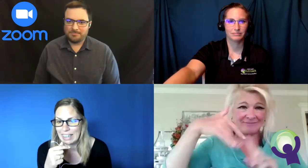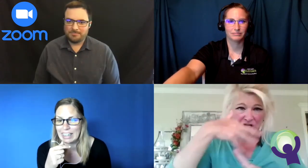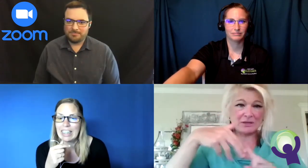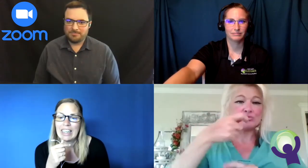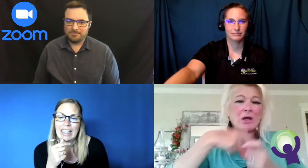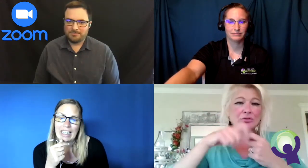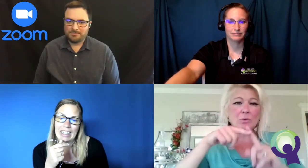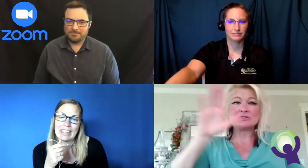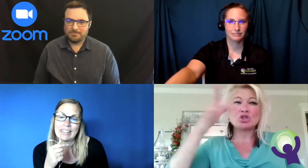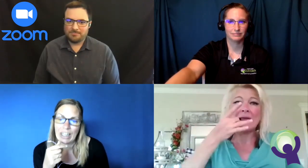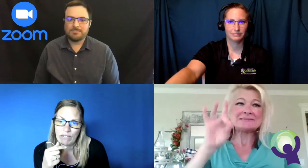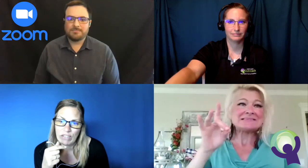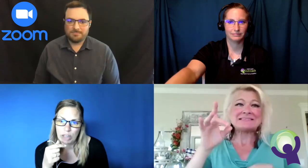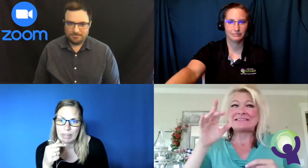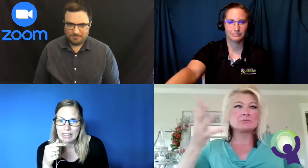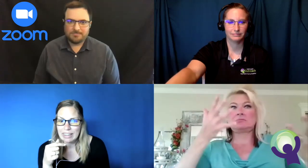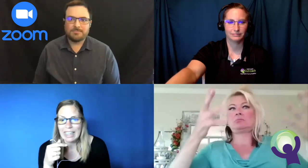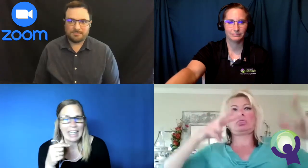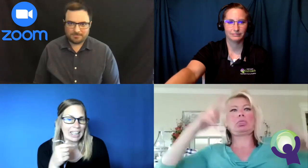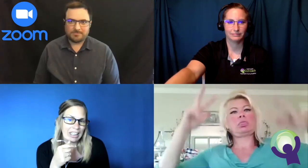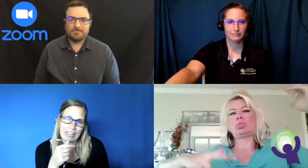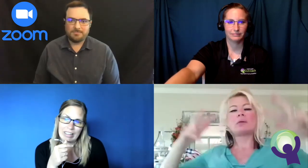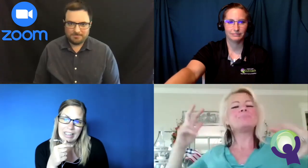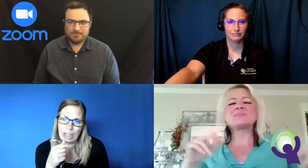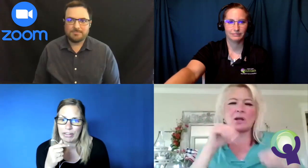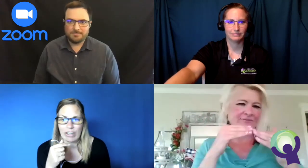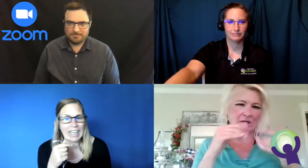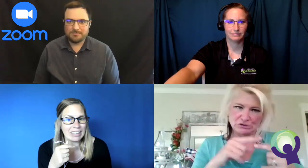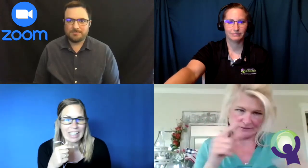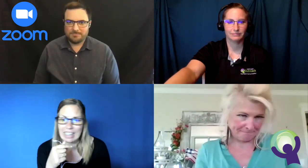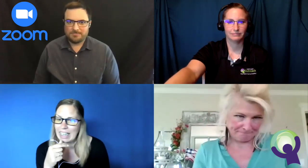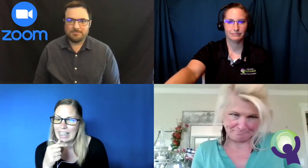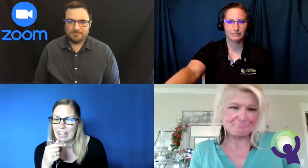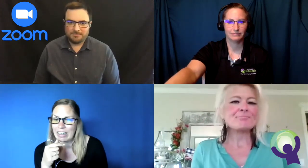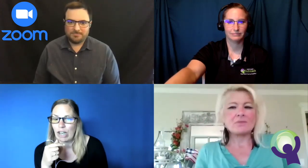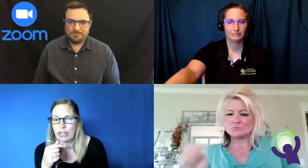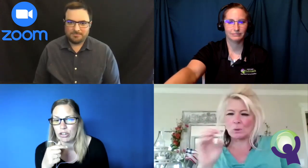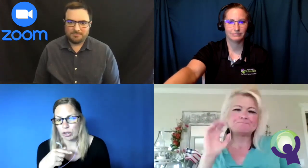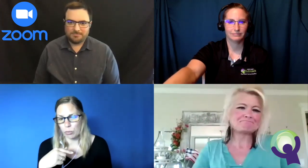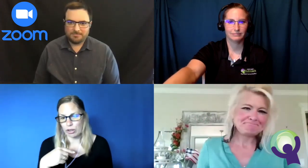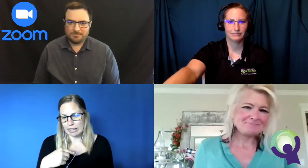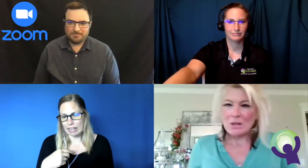in a safe environment and not when they're 18 and out into the real world. That's not